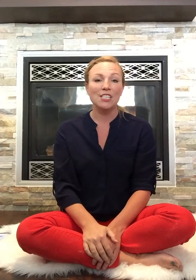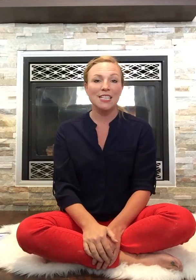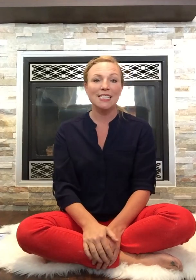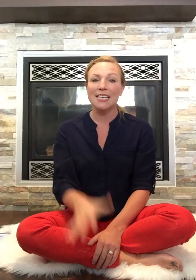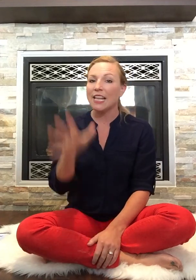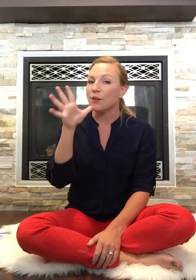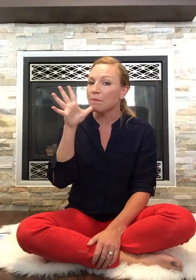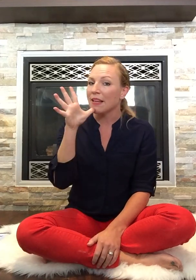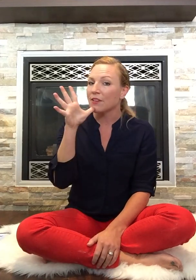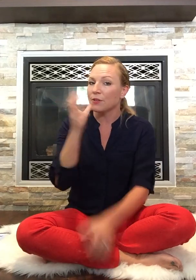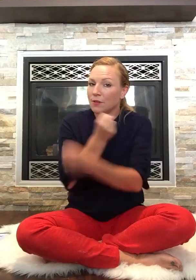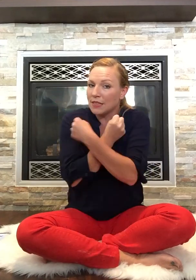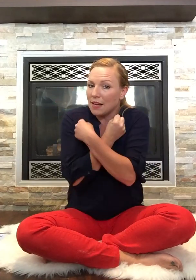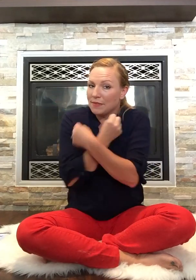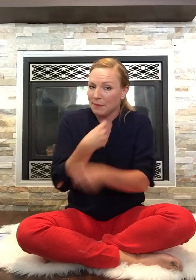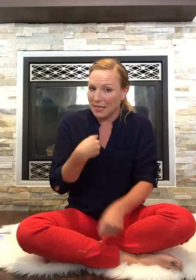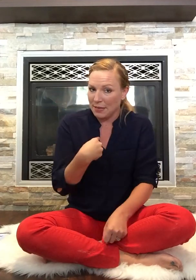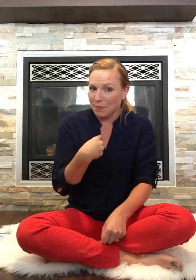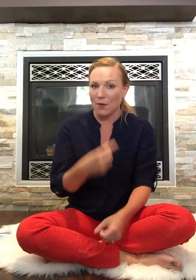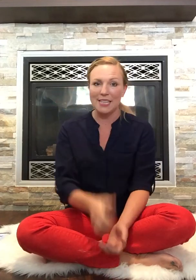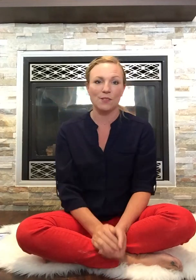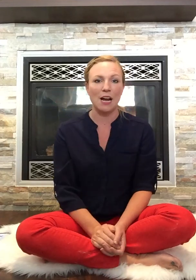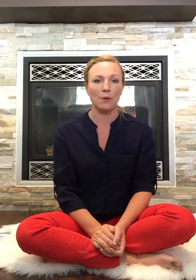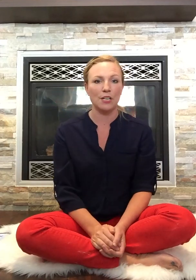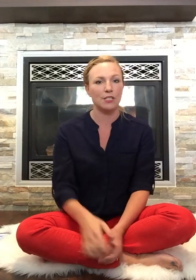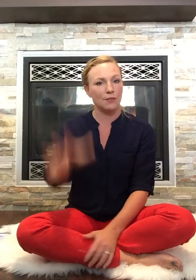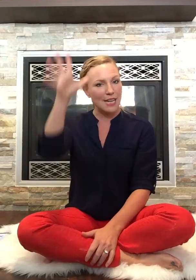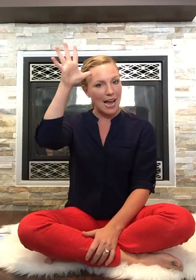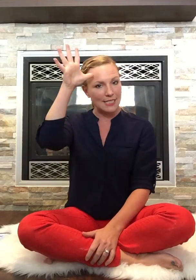she's another MOTHER who LOVES ME. Okay, so now we're going to do: DADS.